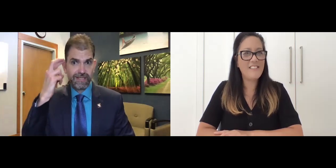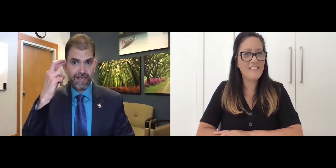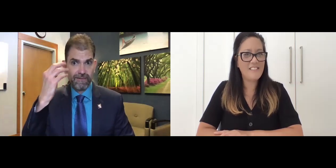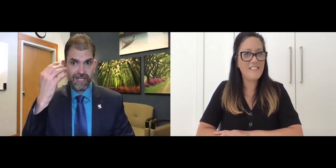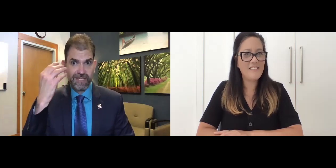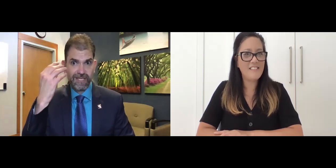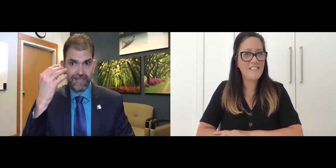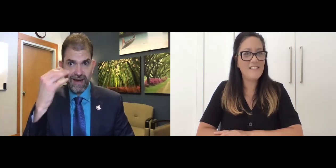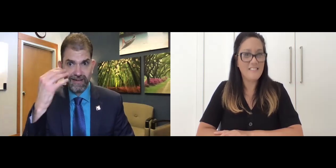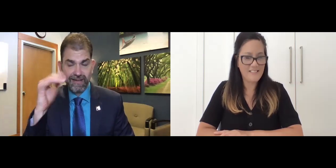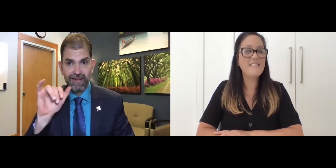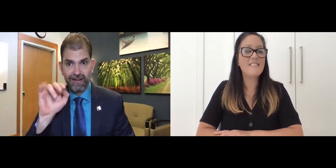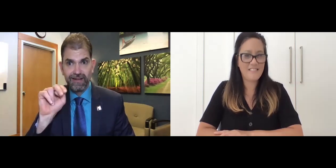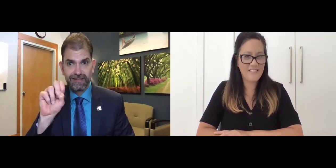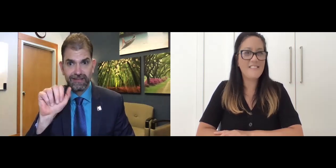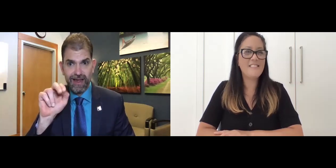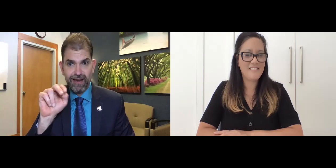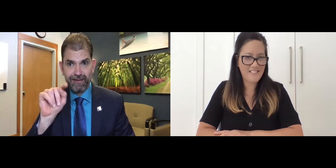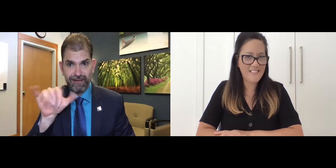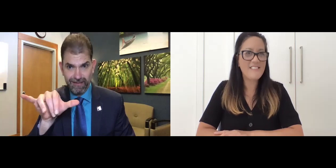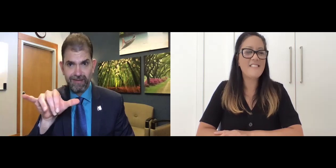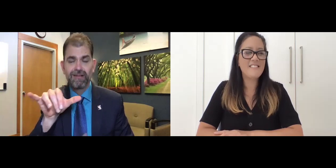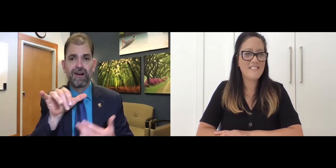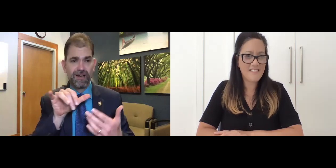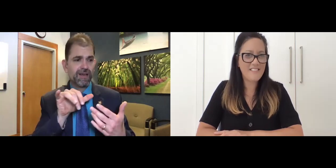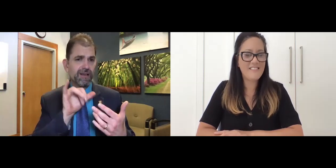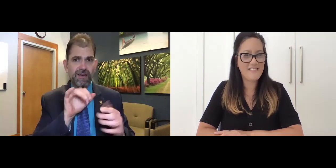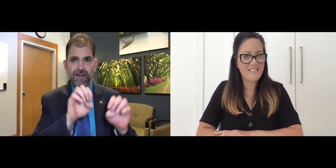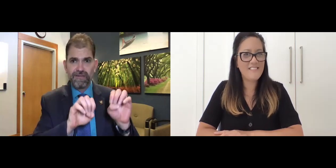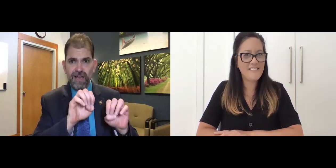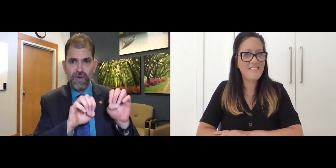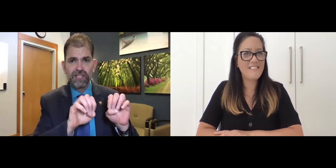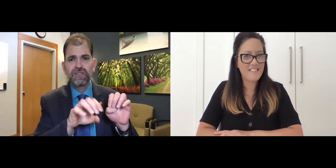Sometimes there is a plea of not guilty by reason of insanity